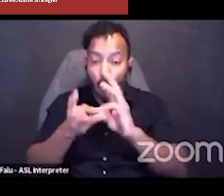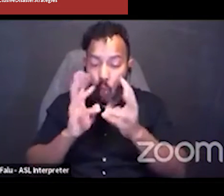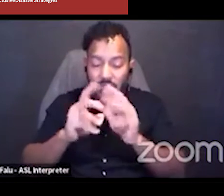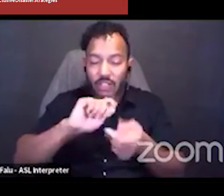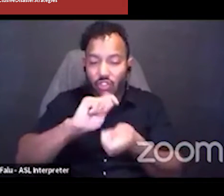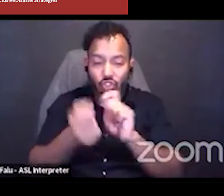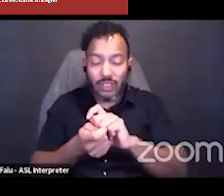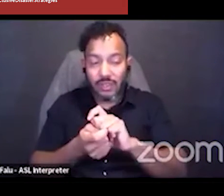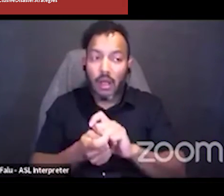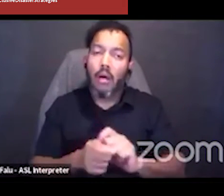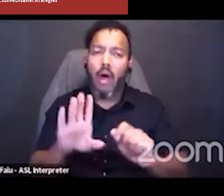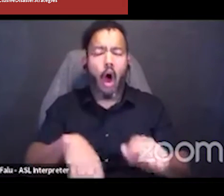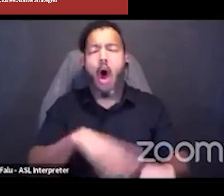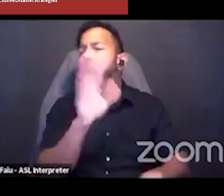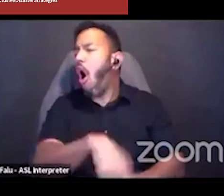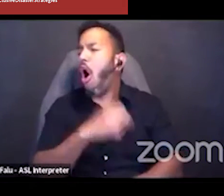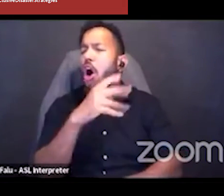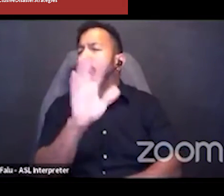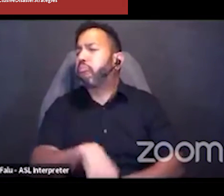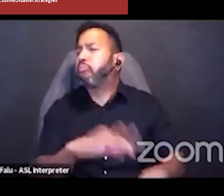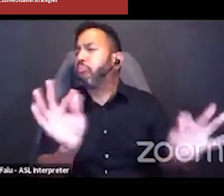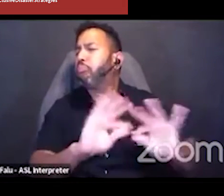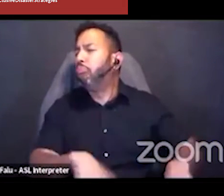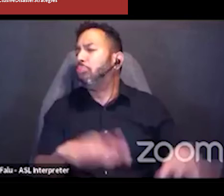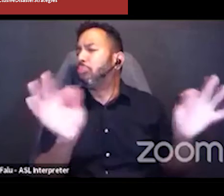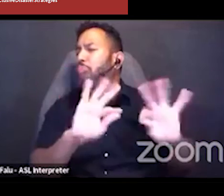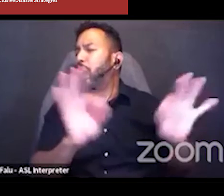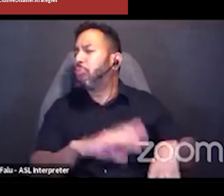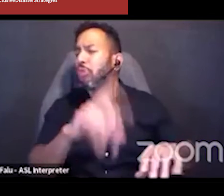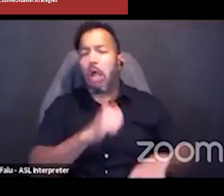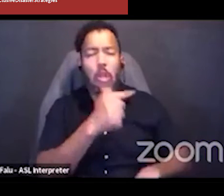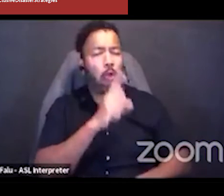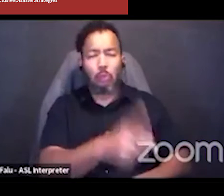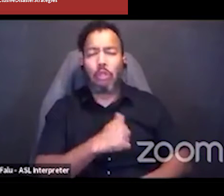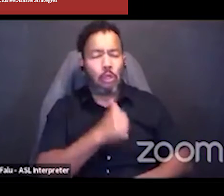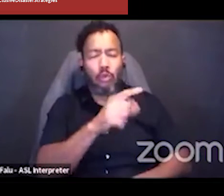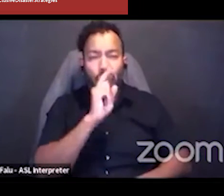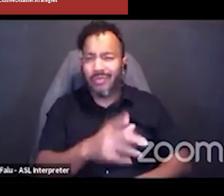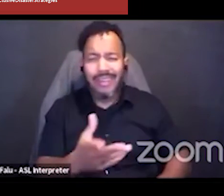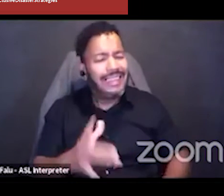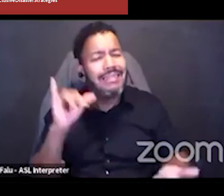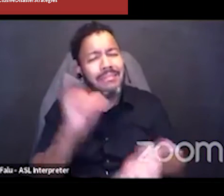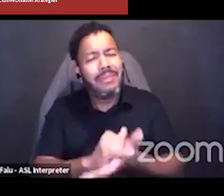There's been earthquakes, there's been tornadoes, there's been a fire tornado just most recently.